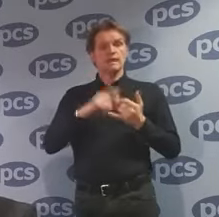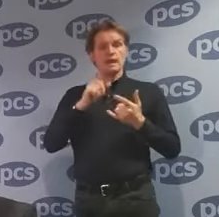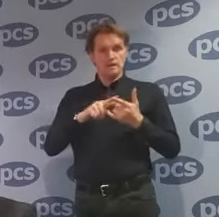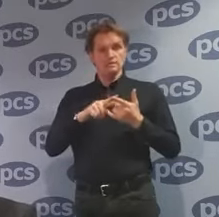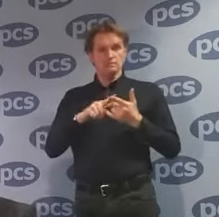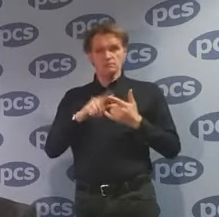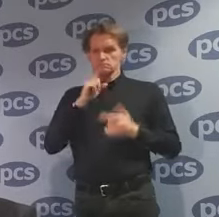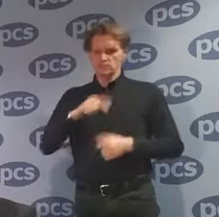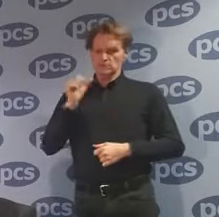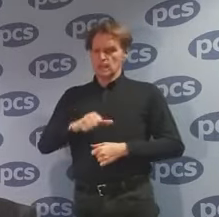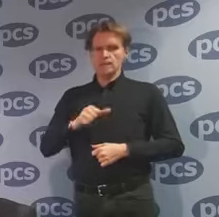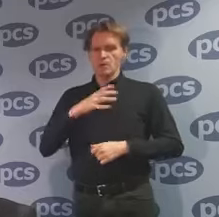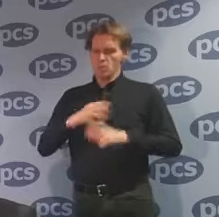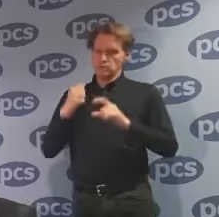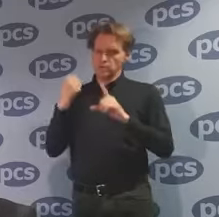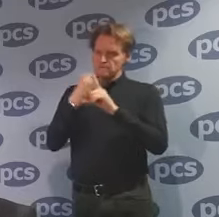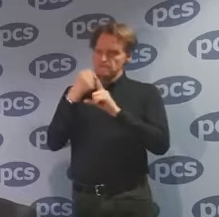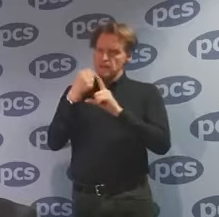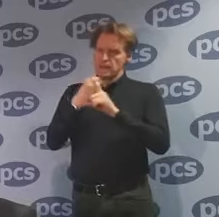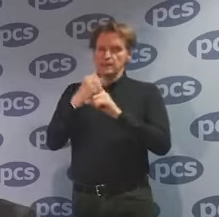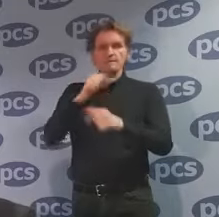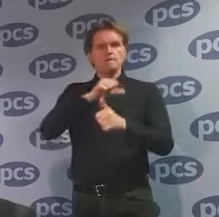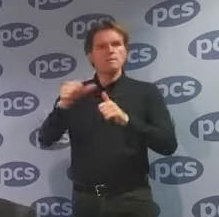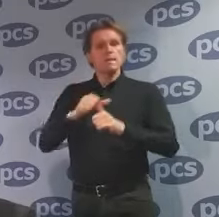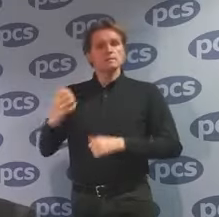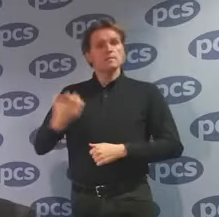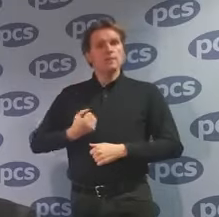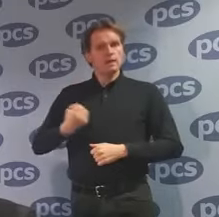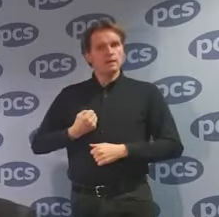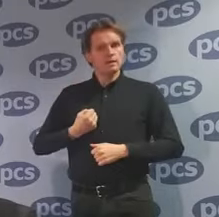for better pay and what we now need to do with that mandate is use it to